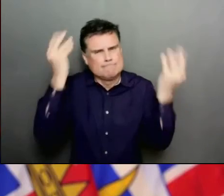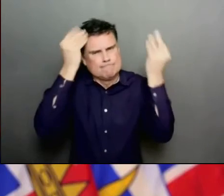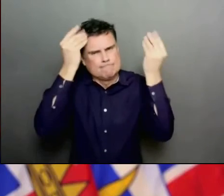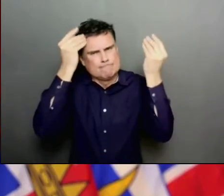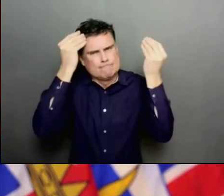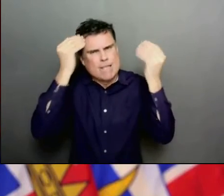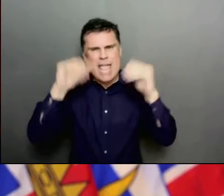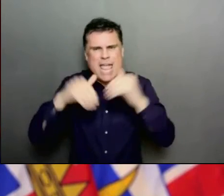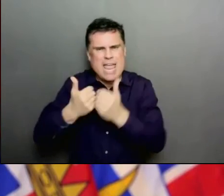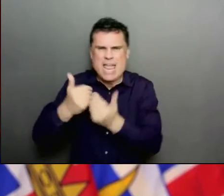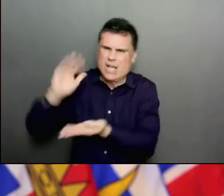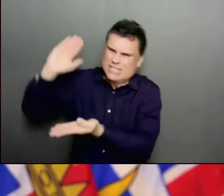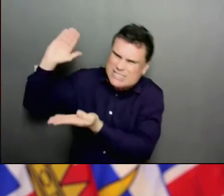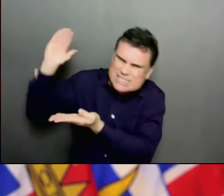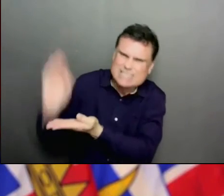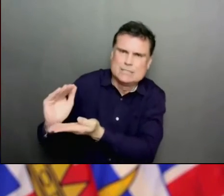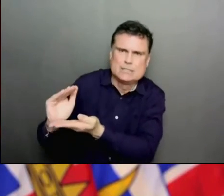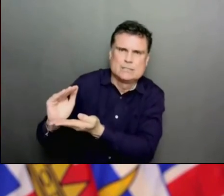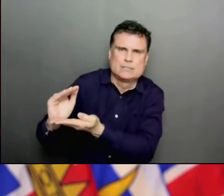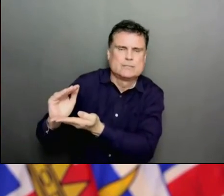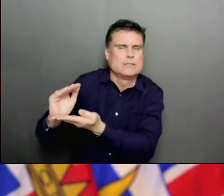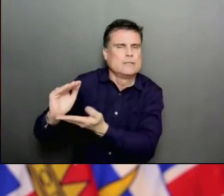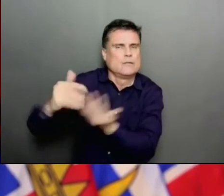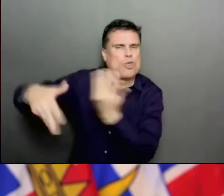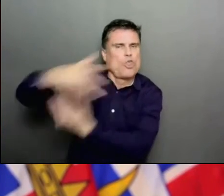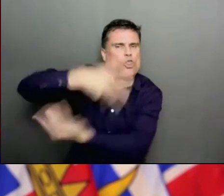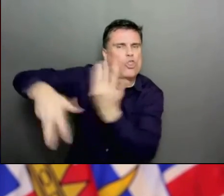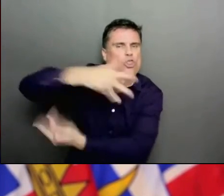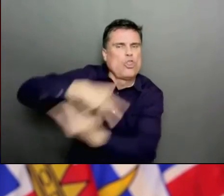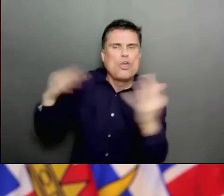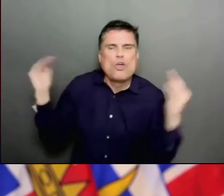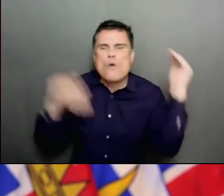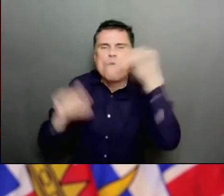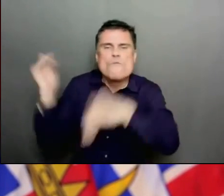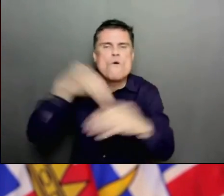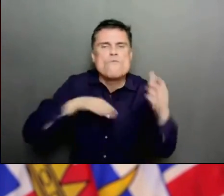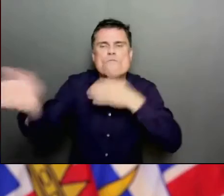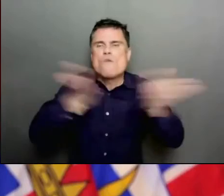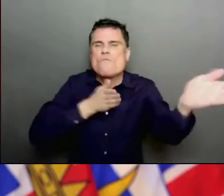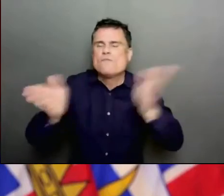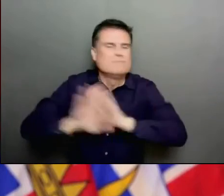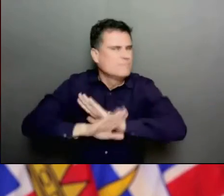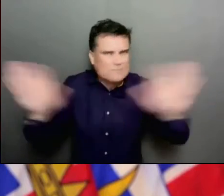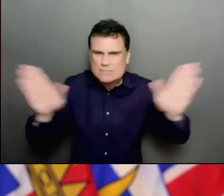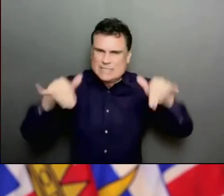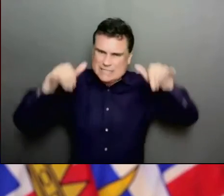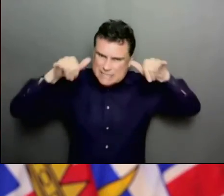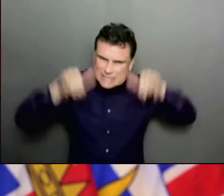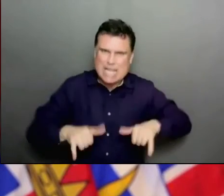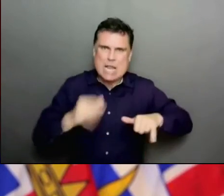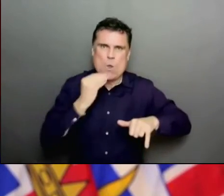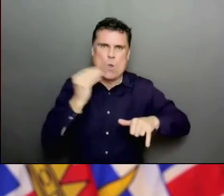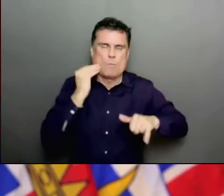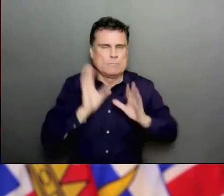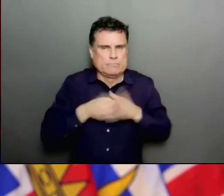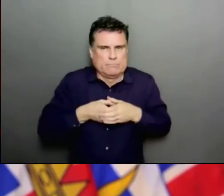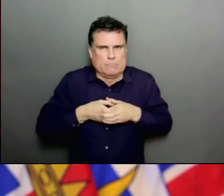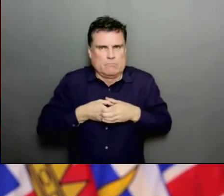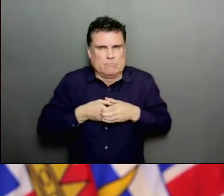The orders that we have in place support these efforts and we are closely monitoring their progress. I particularly want to draw